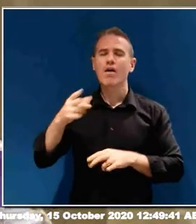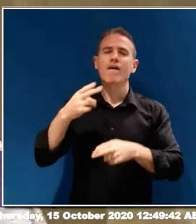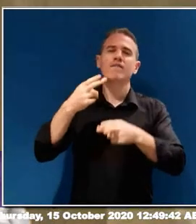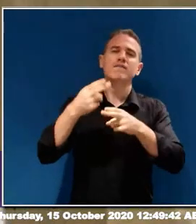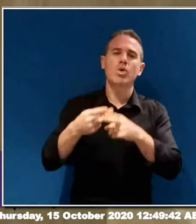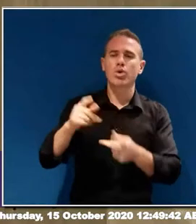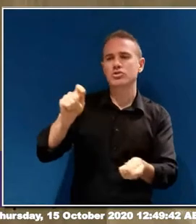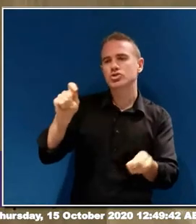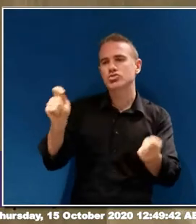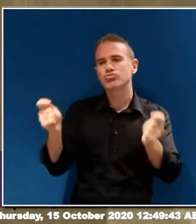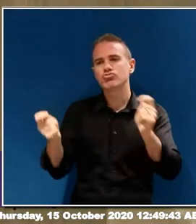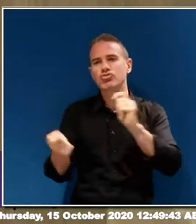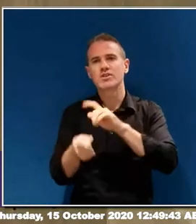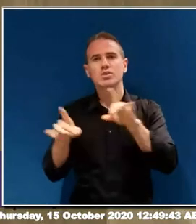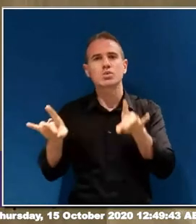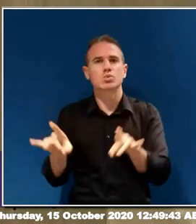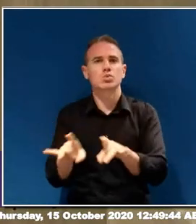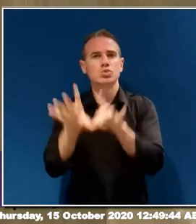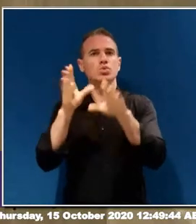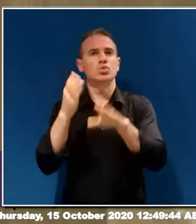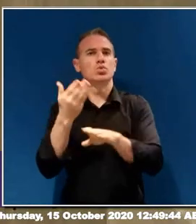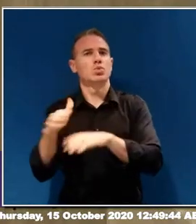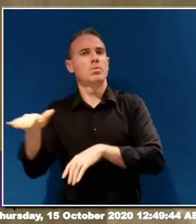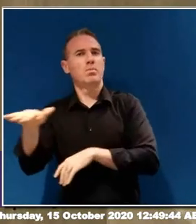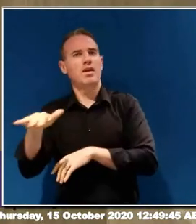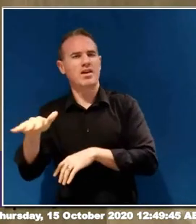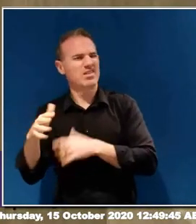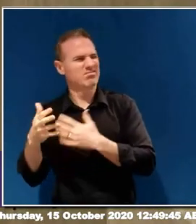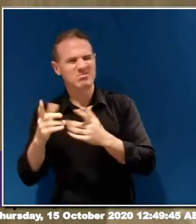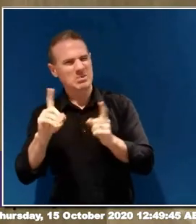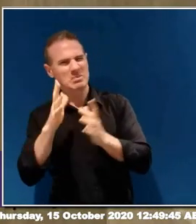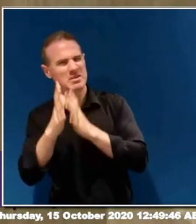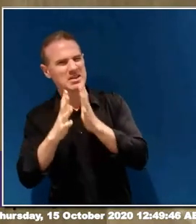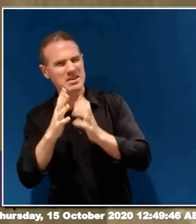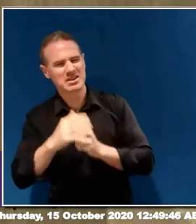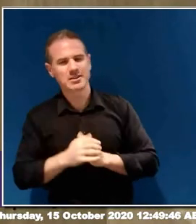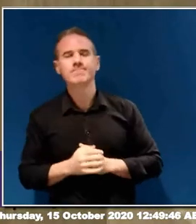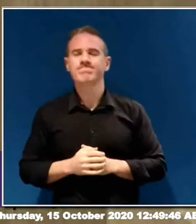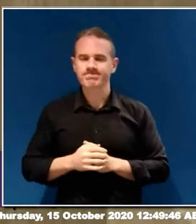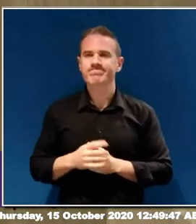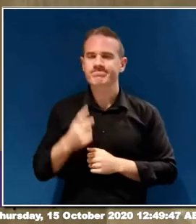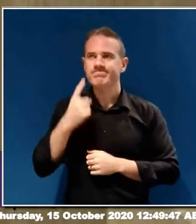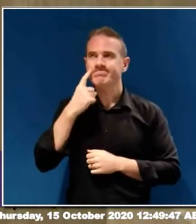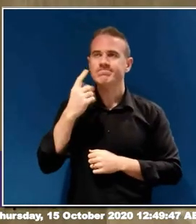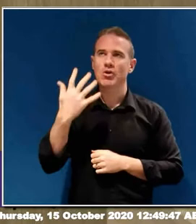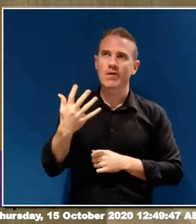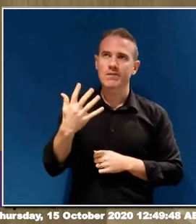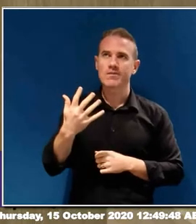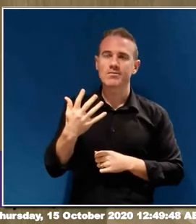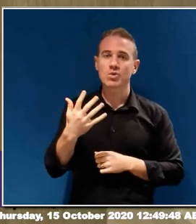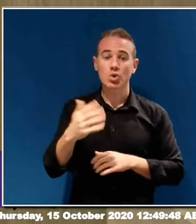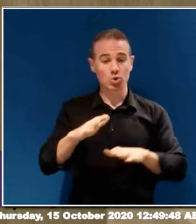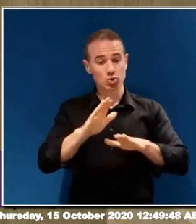Often it will be children coming in, in prep whose behaviour is -